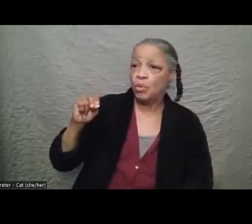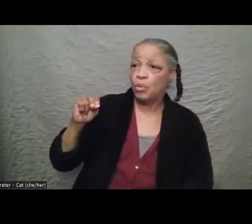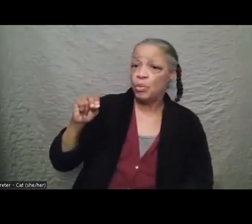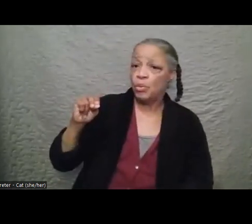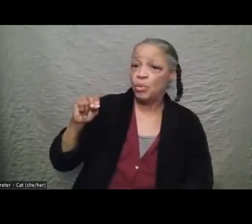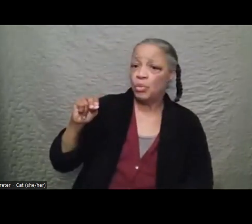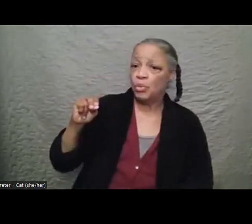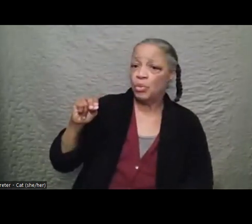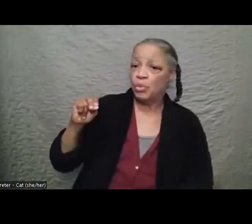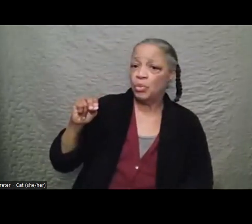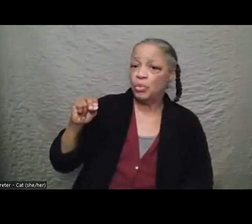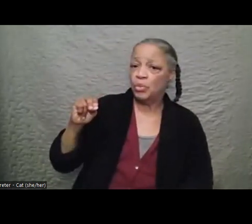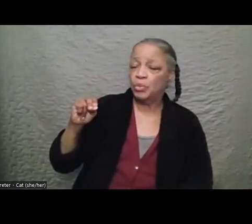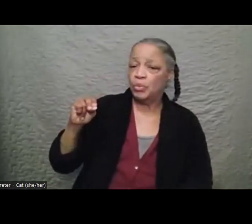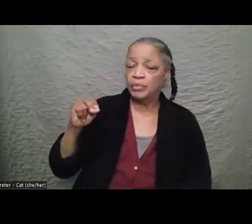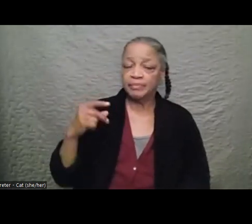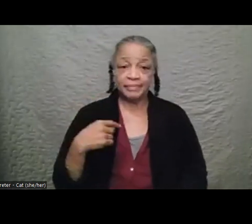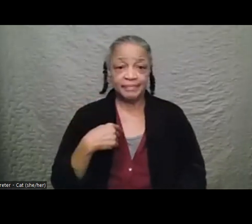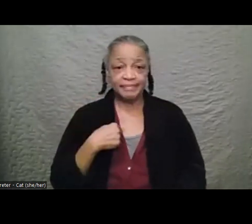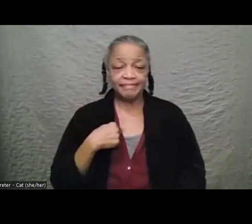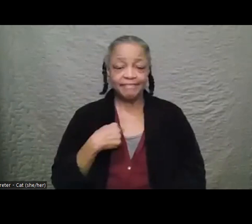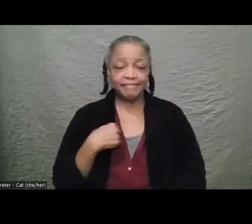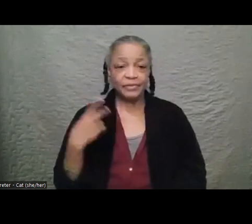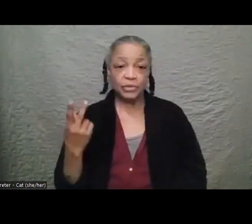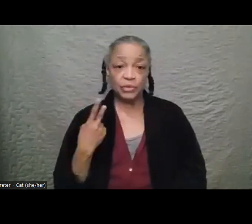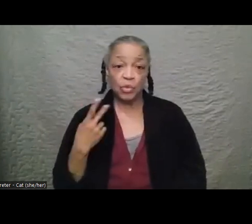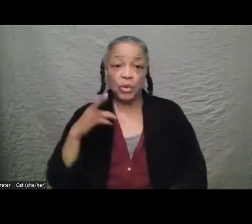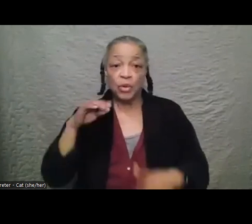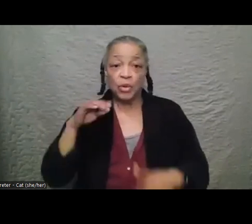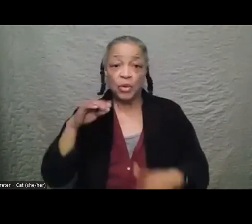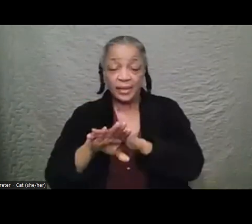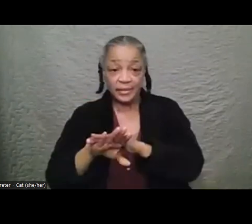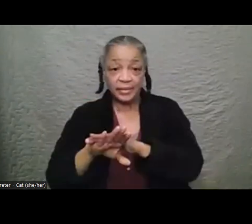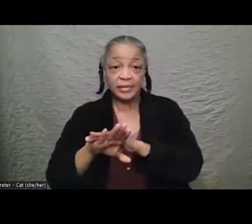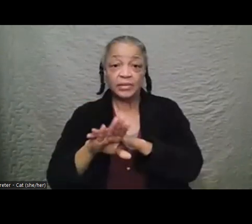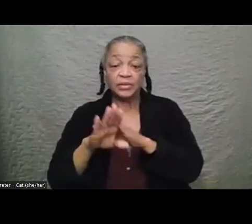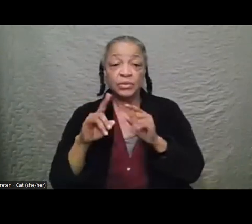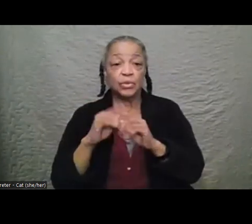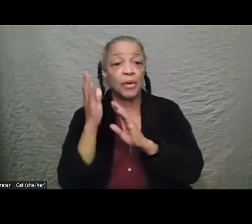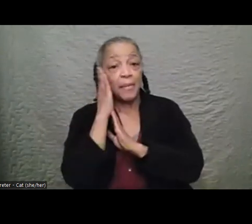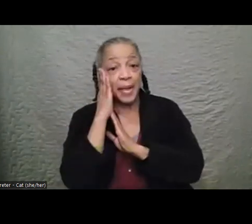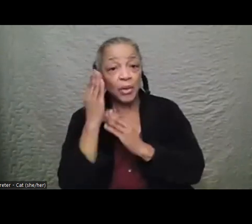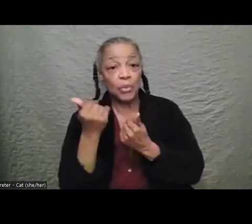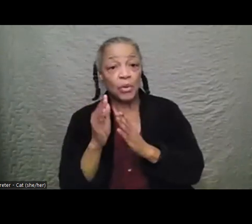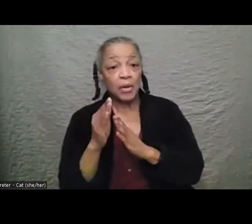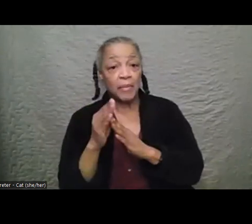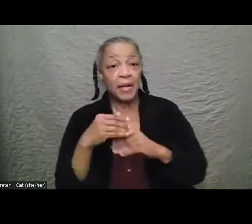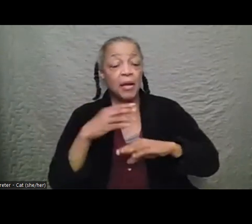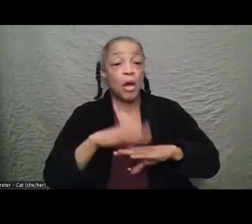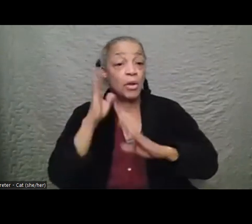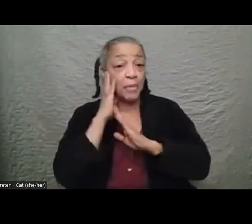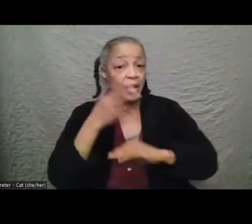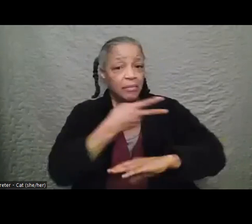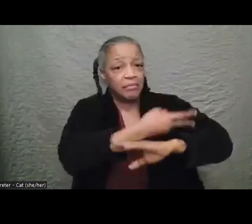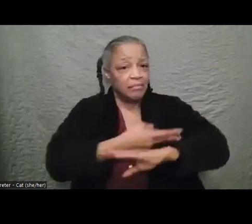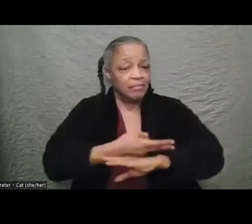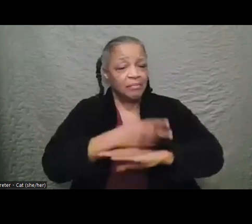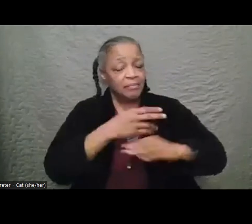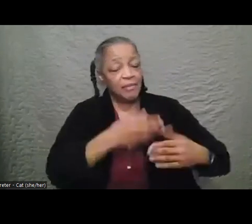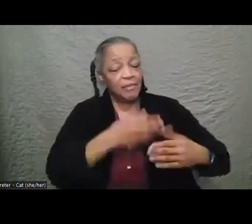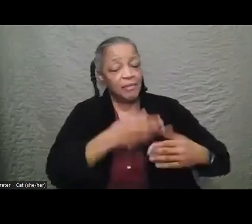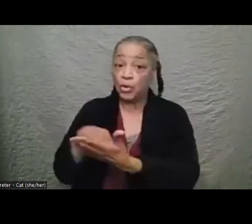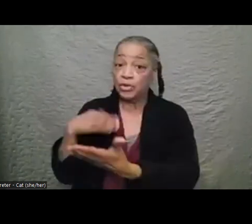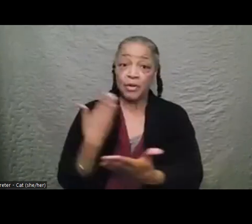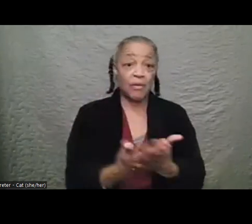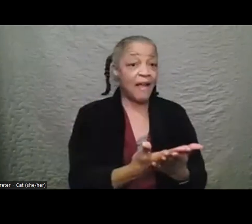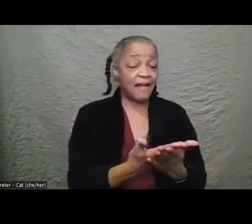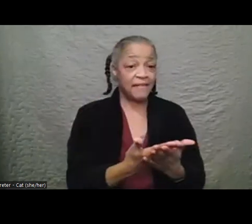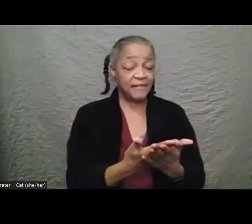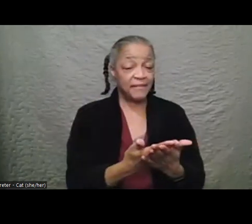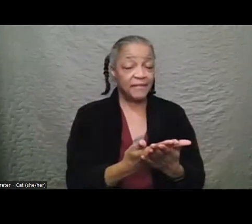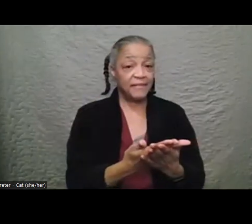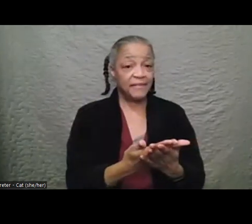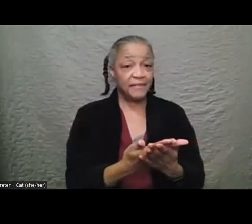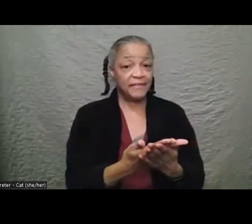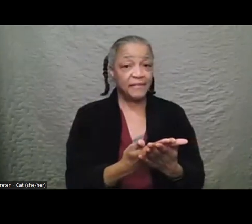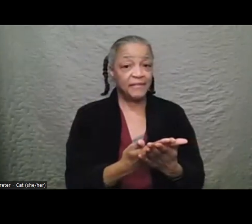She said no , so we went in to her bedroom , I put her on her bed and the nurse arrived.